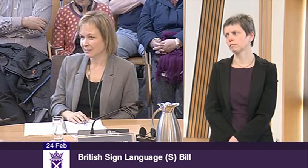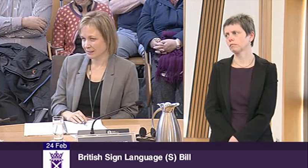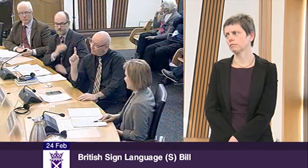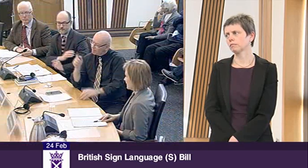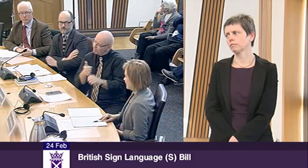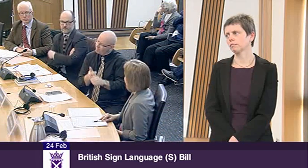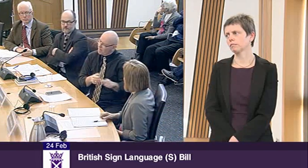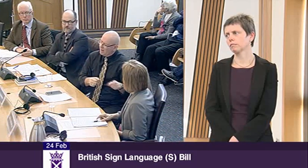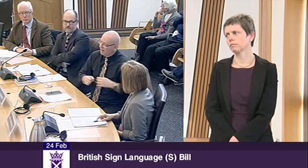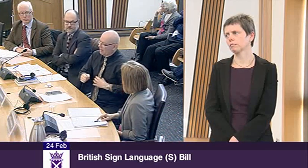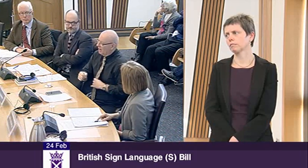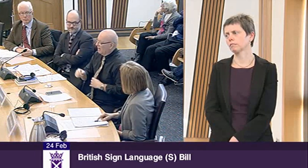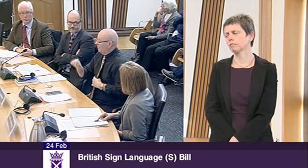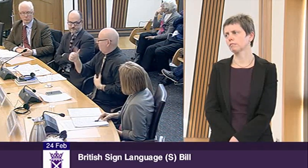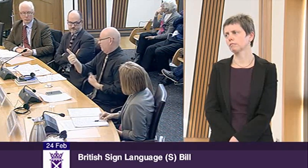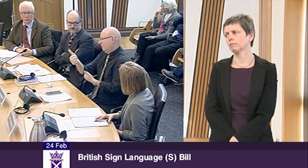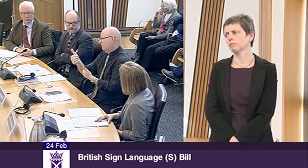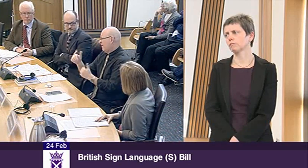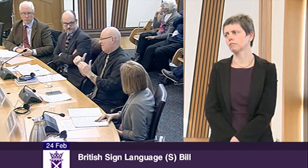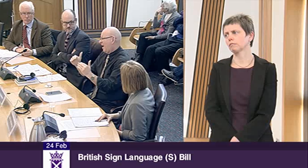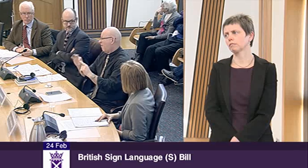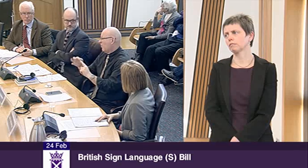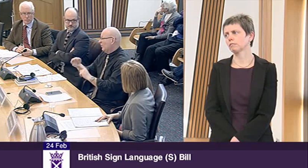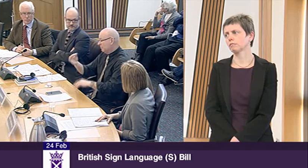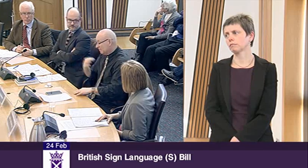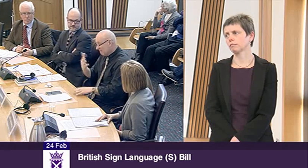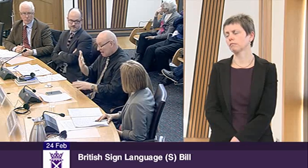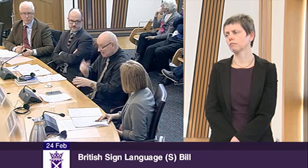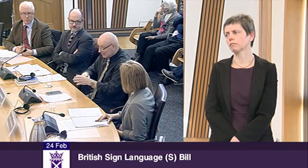Clark Denmark: I support Carly Brownlie’s point. It is difficult to say at this point